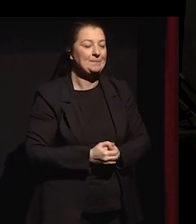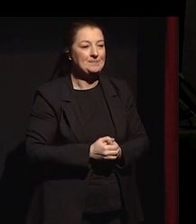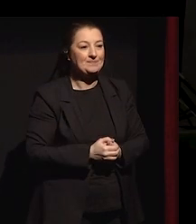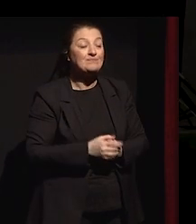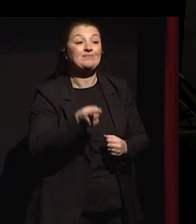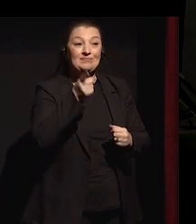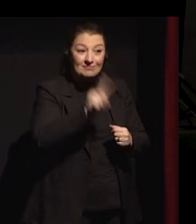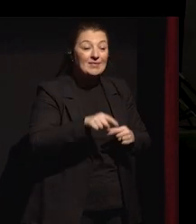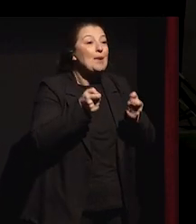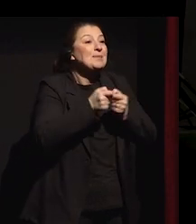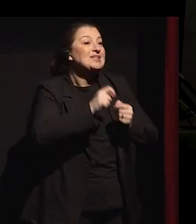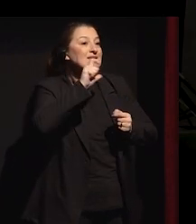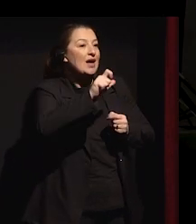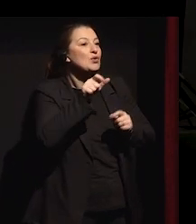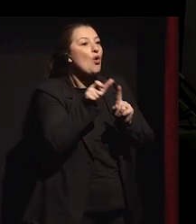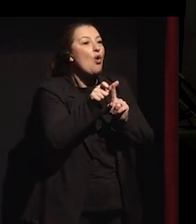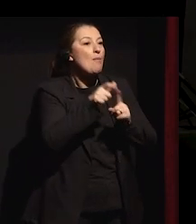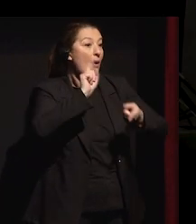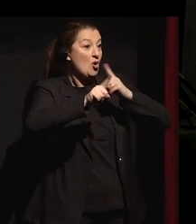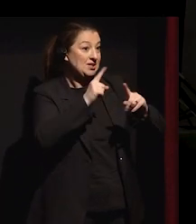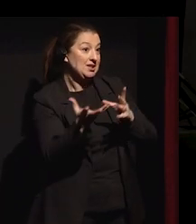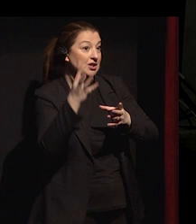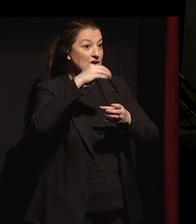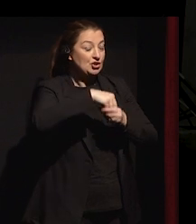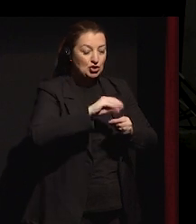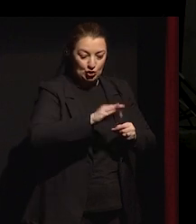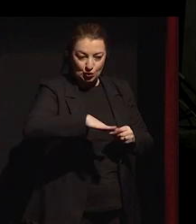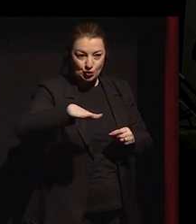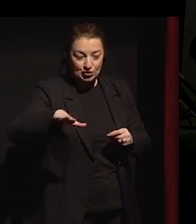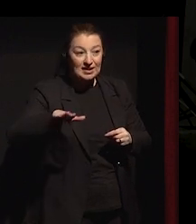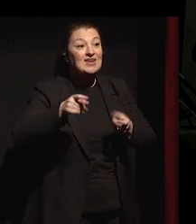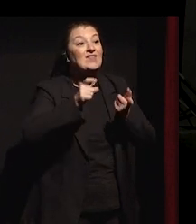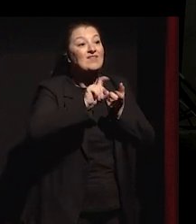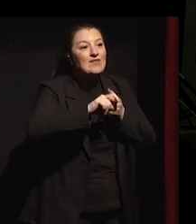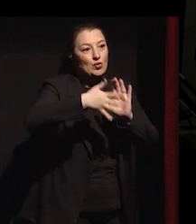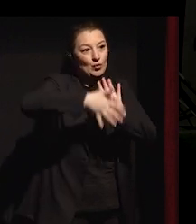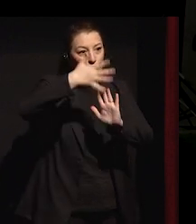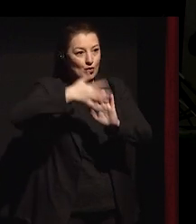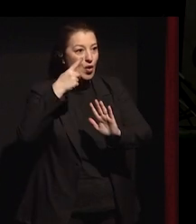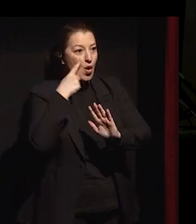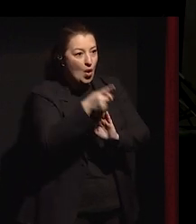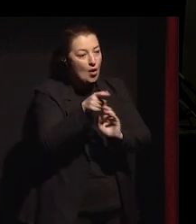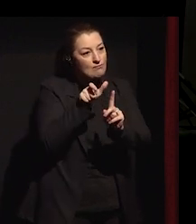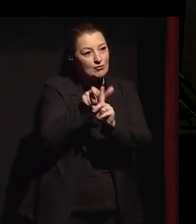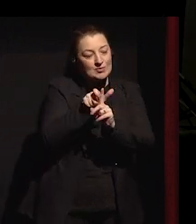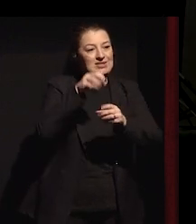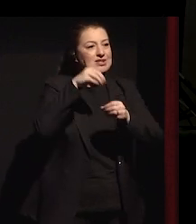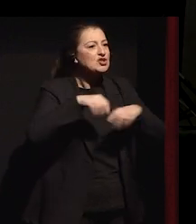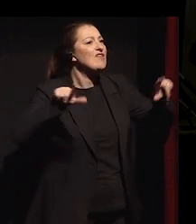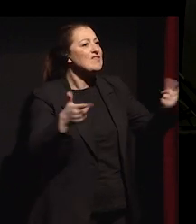We would also like to state that, within the framework of the British Council Protection Policy,